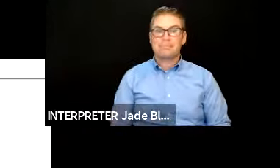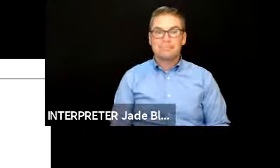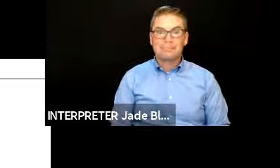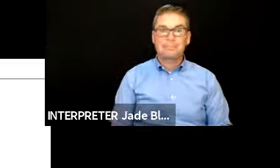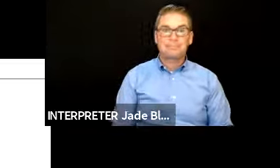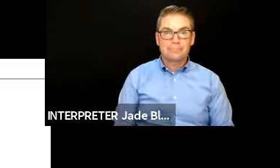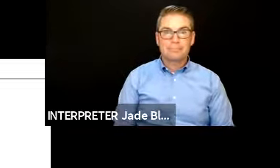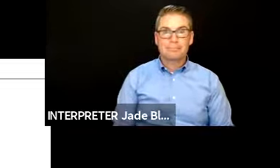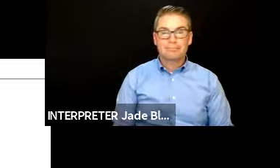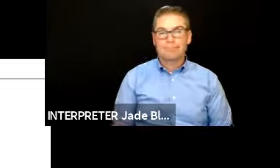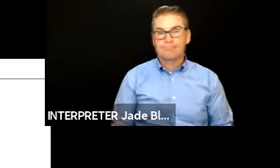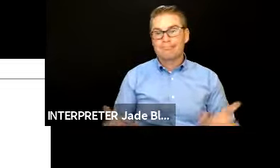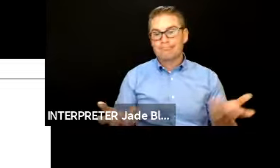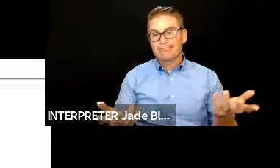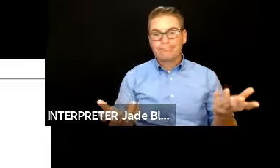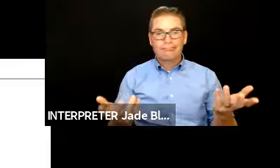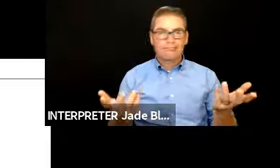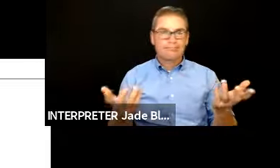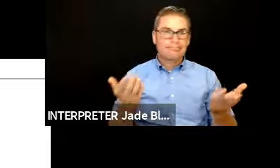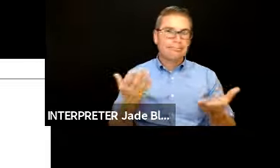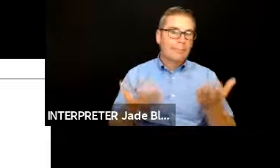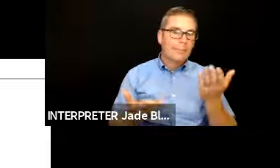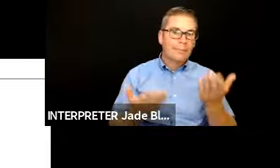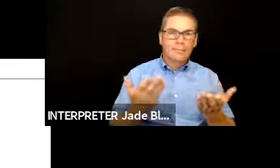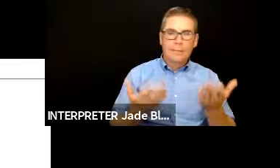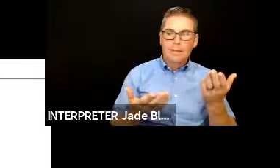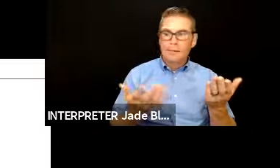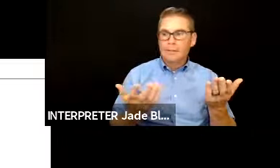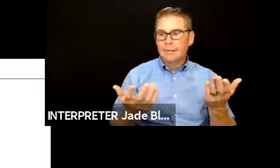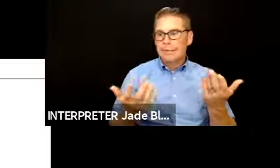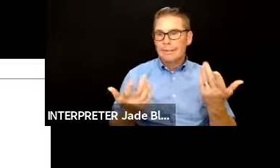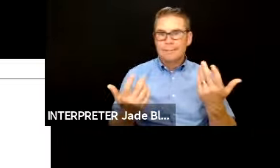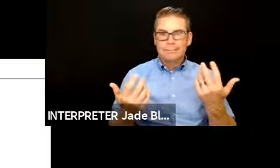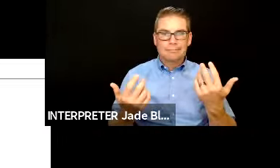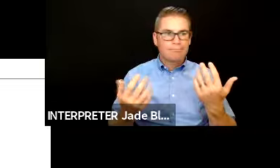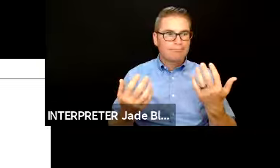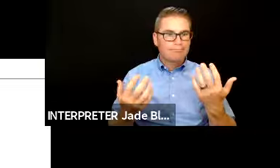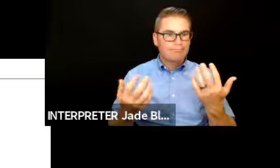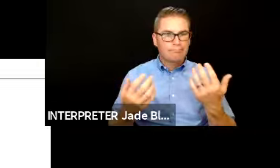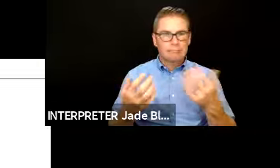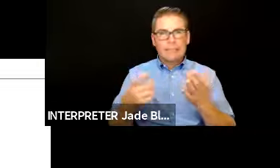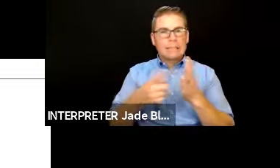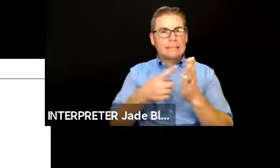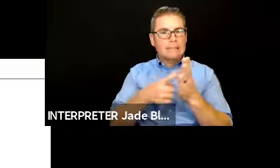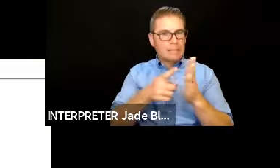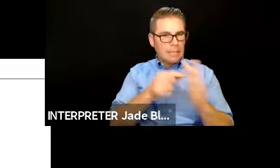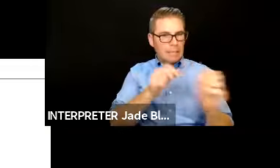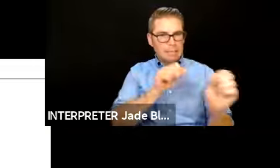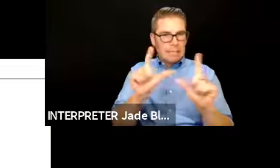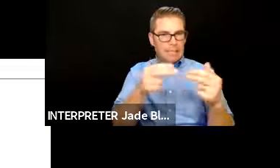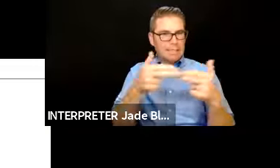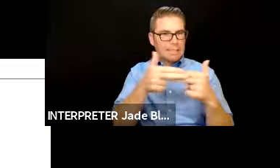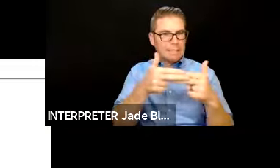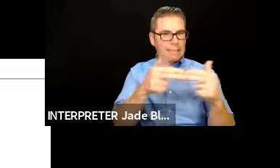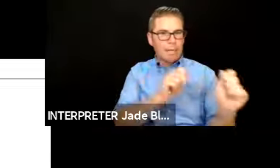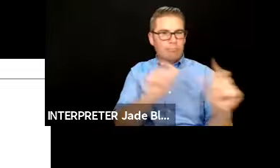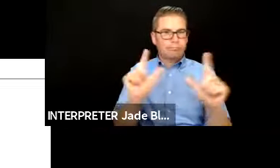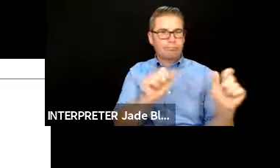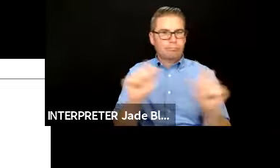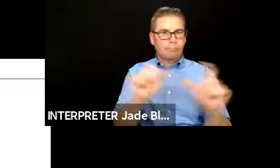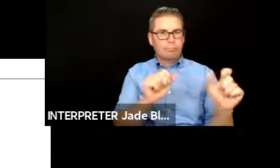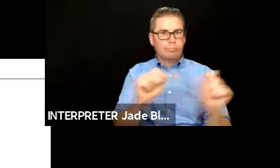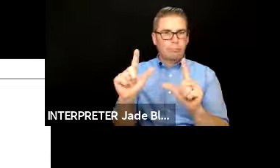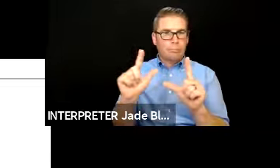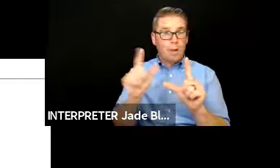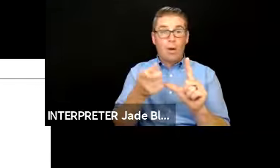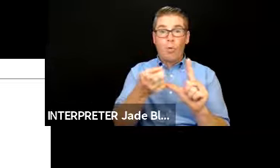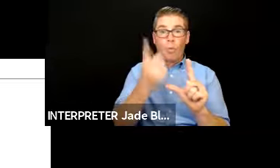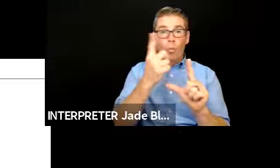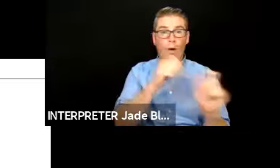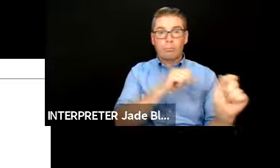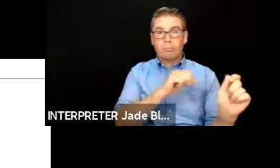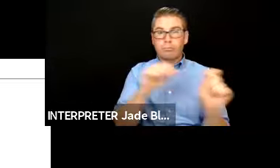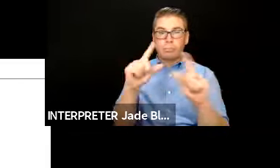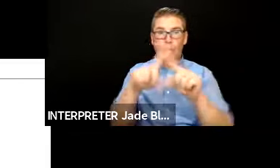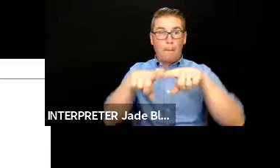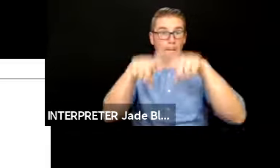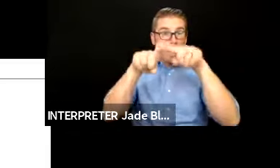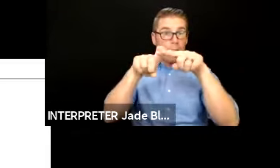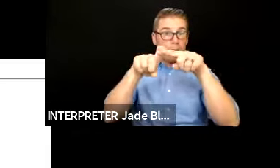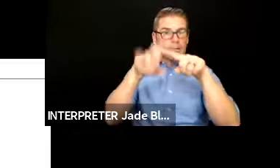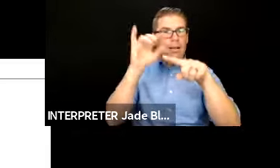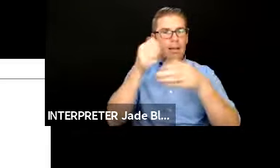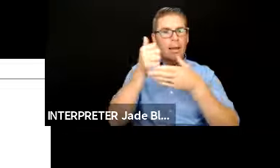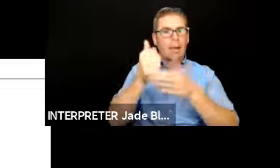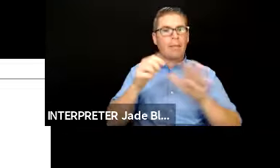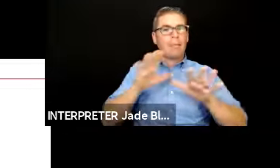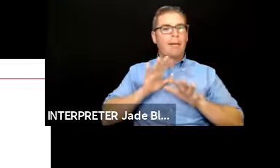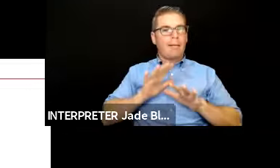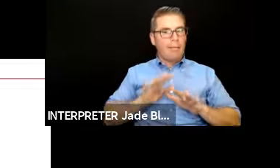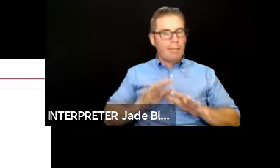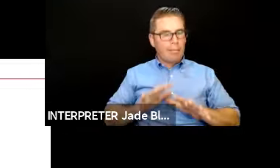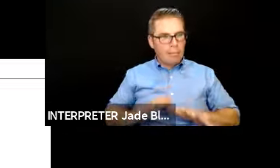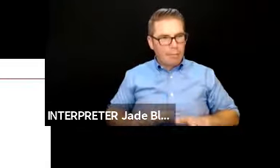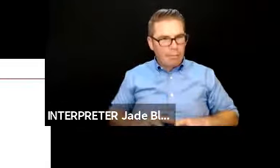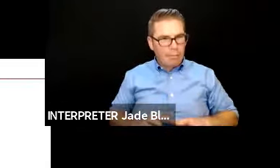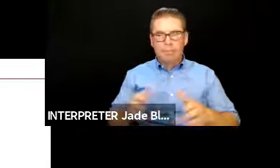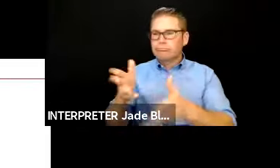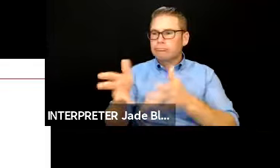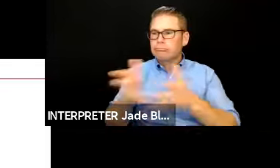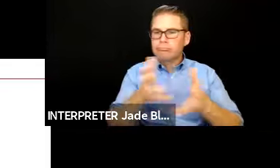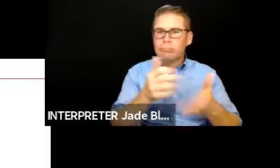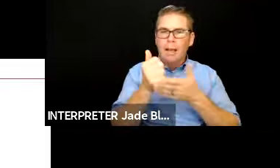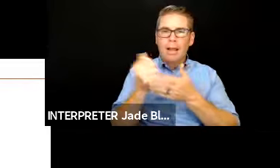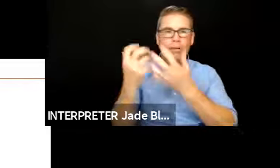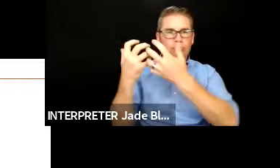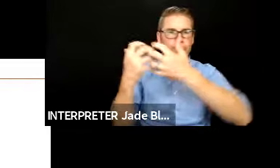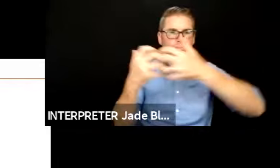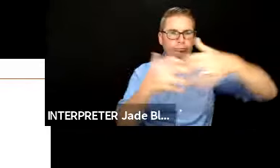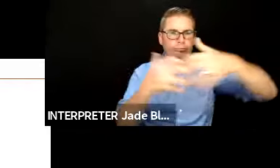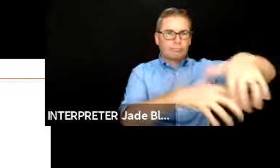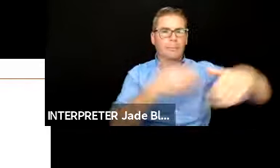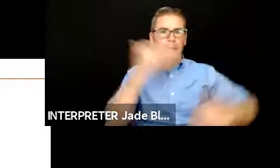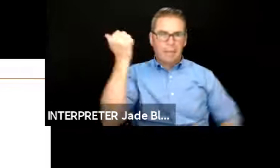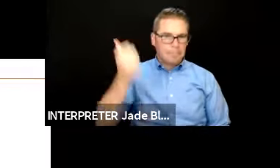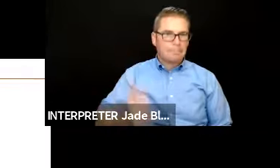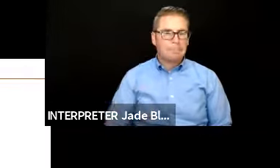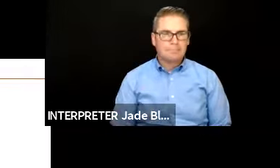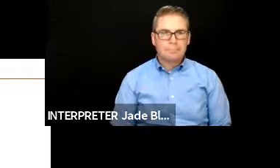It takes practice.